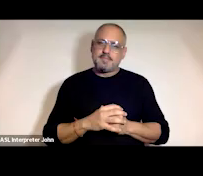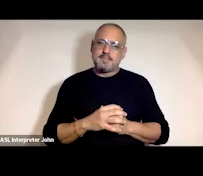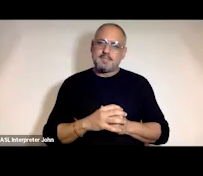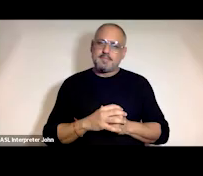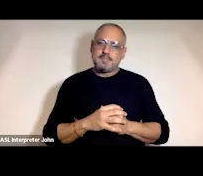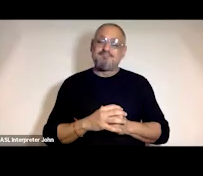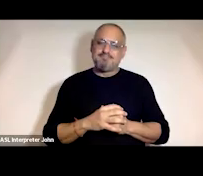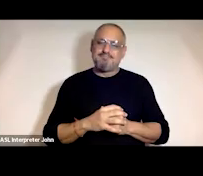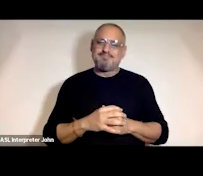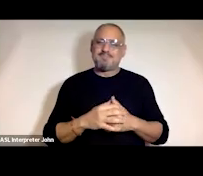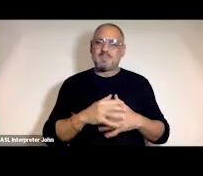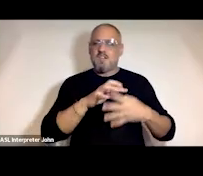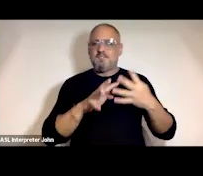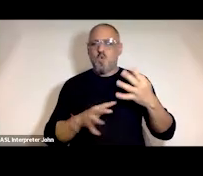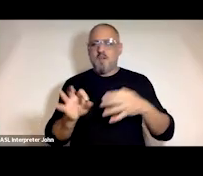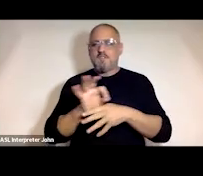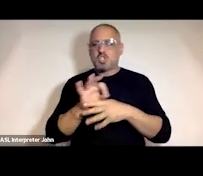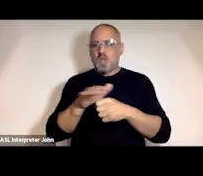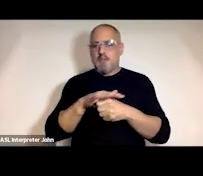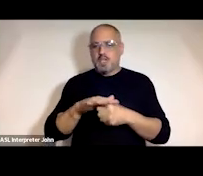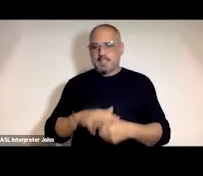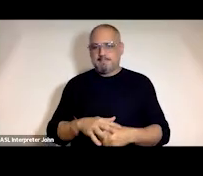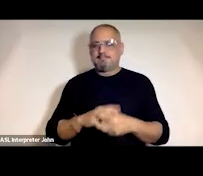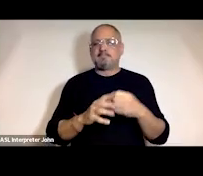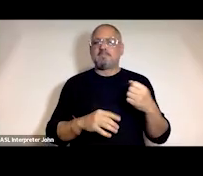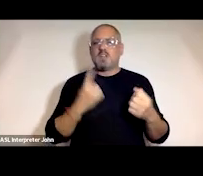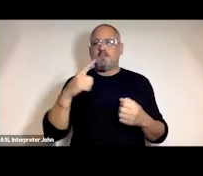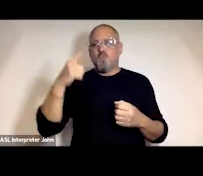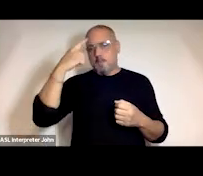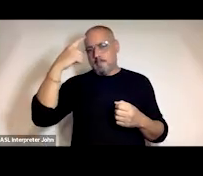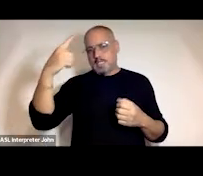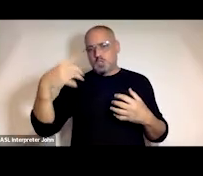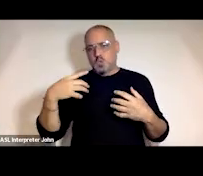All right, so here are the four functional areas for mental disorders.